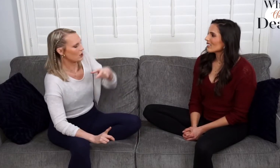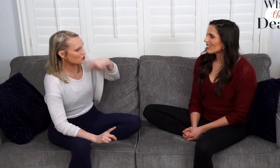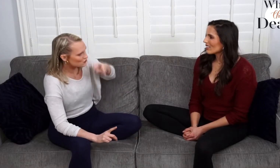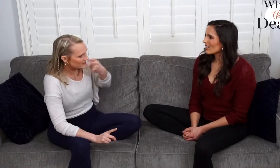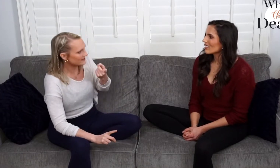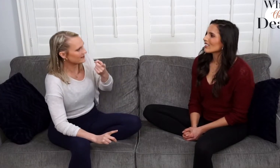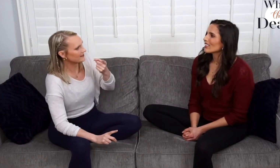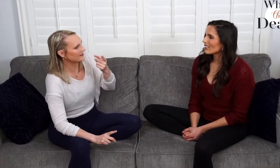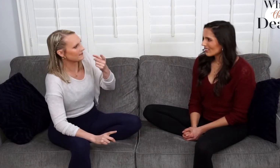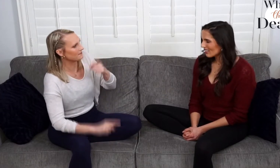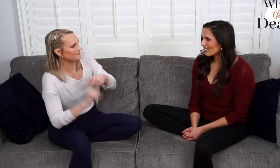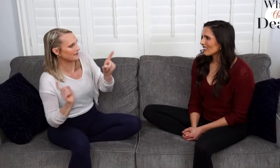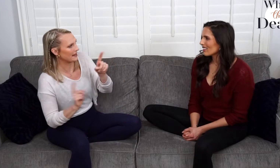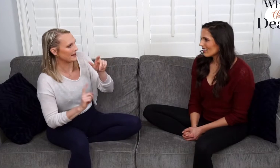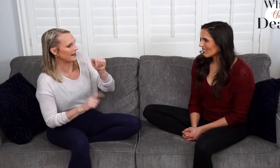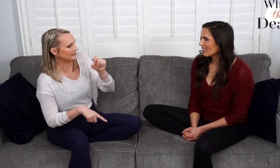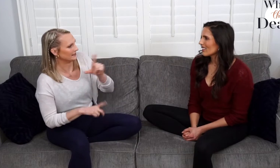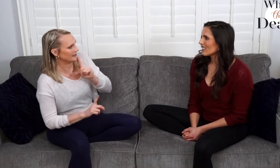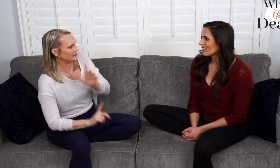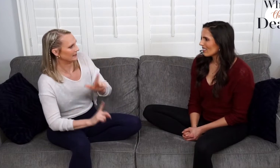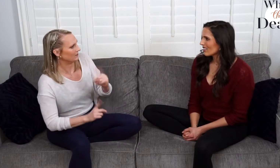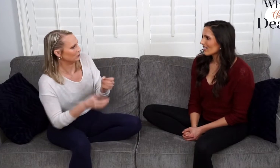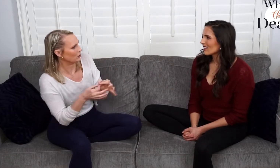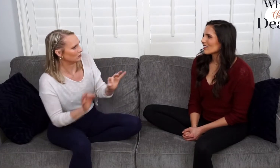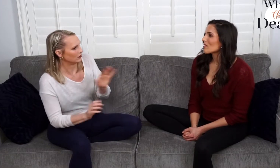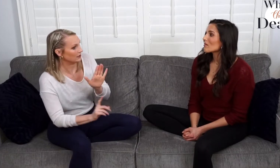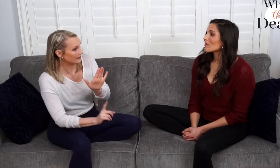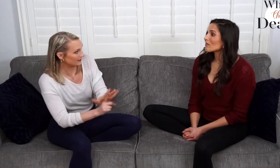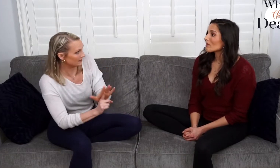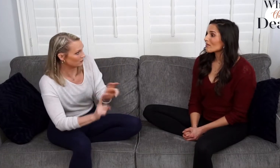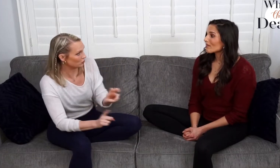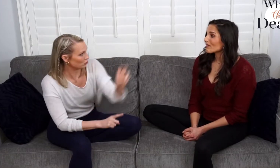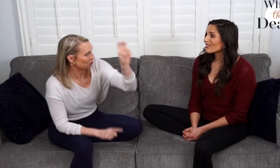who are hearing but ASL is their primary language.